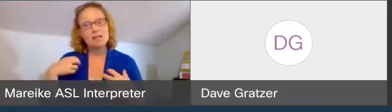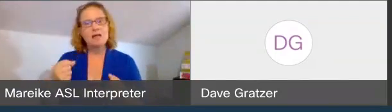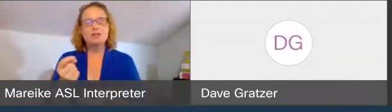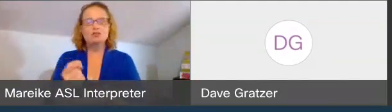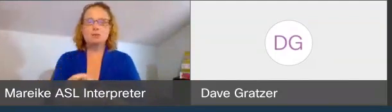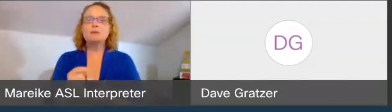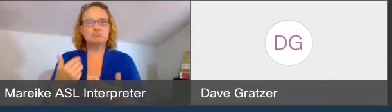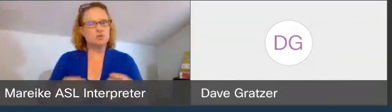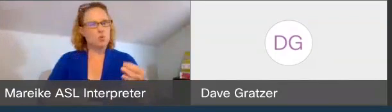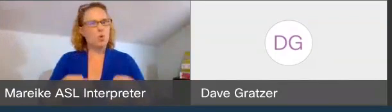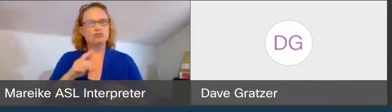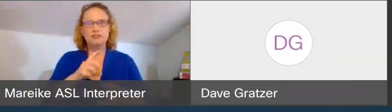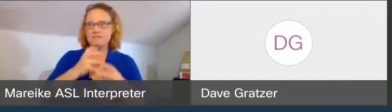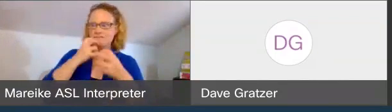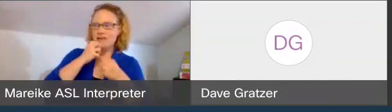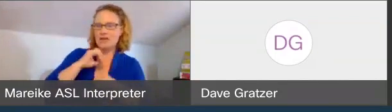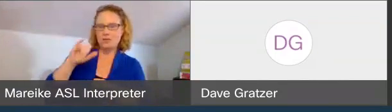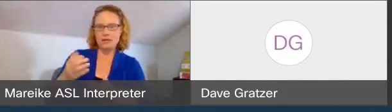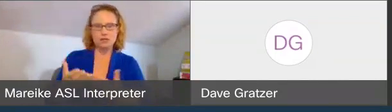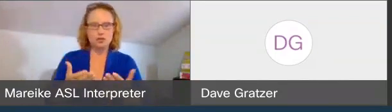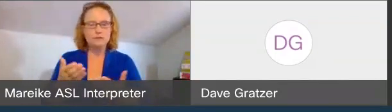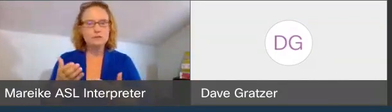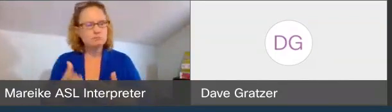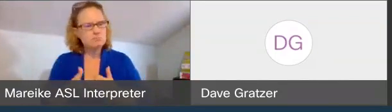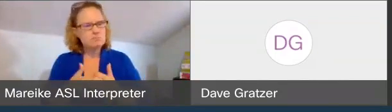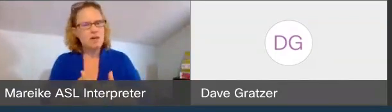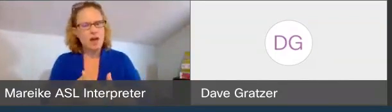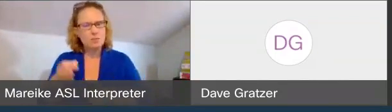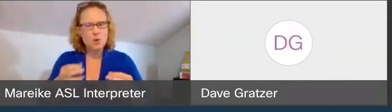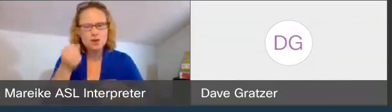We can help them understand, for example, the reasons why someone might be missing court dates.